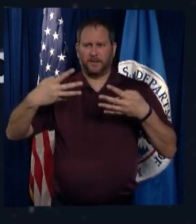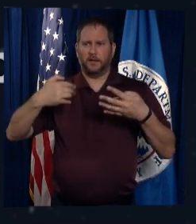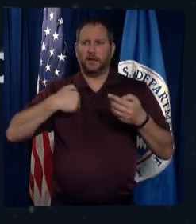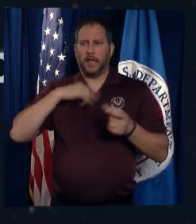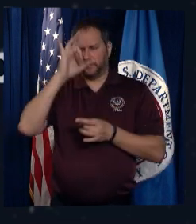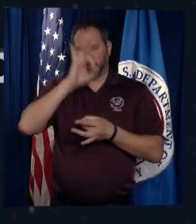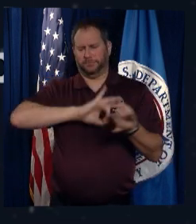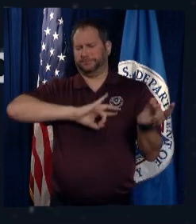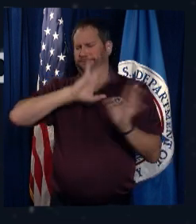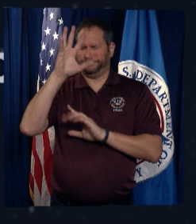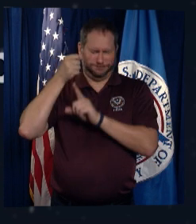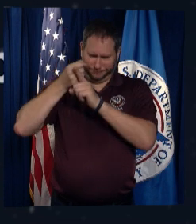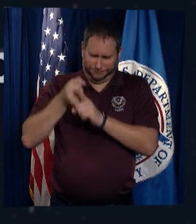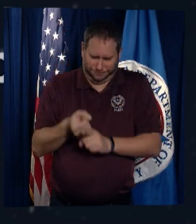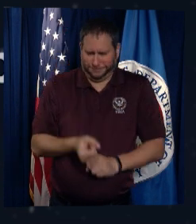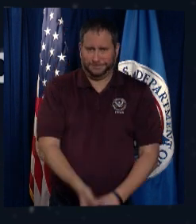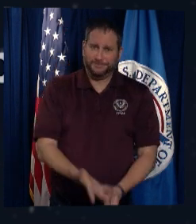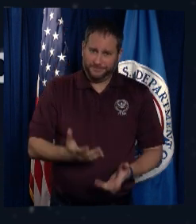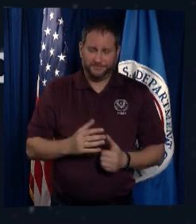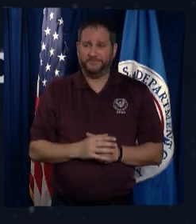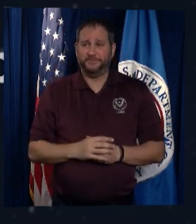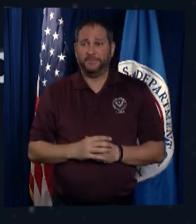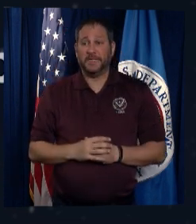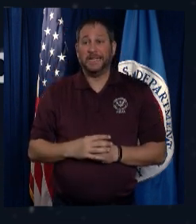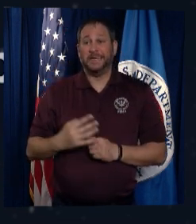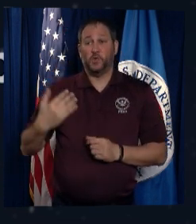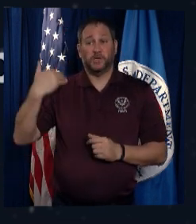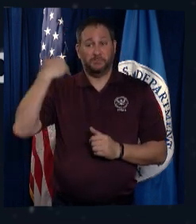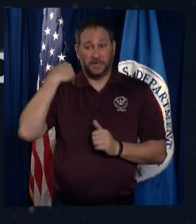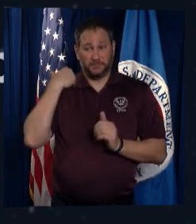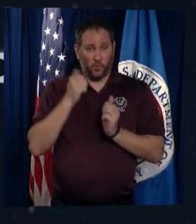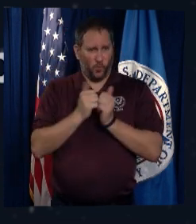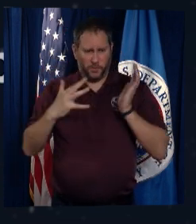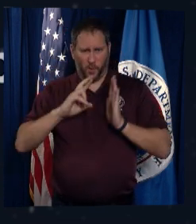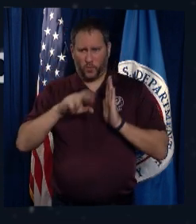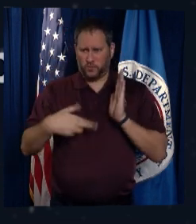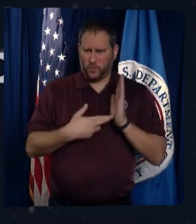without resources leaves you with impotence. And resources without